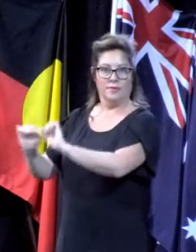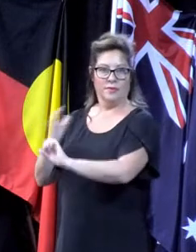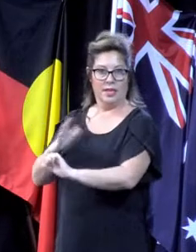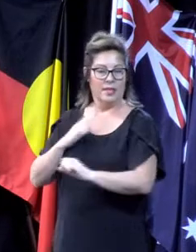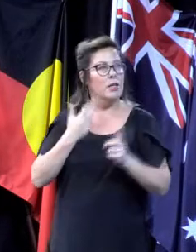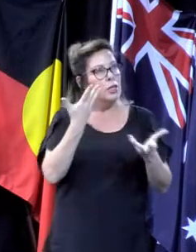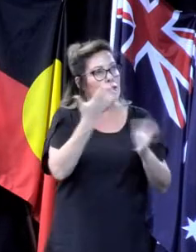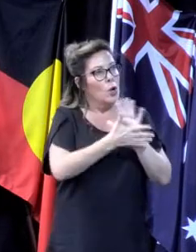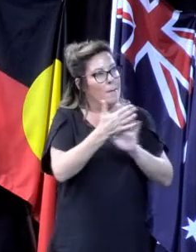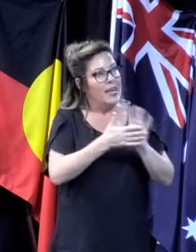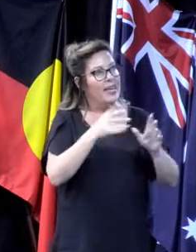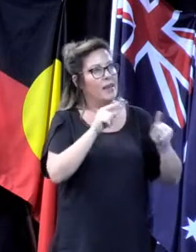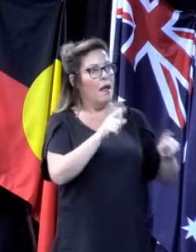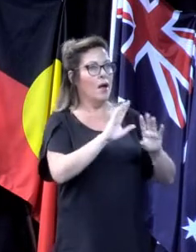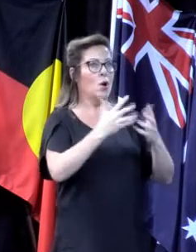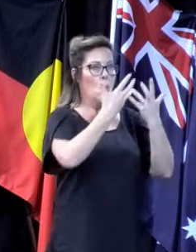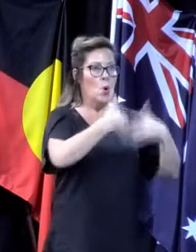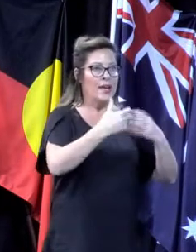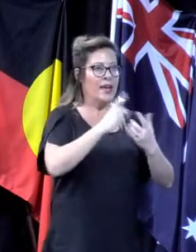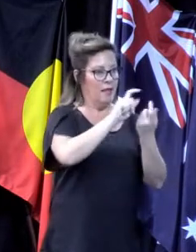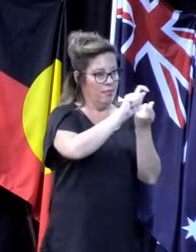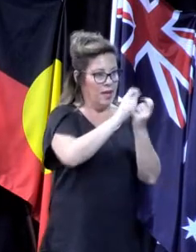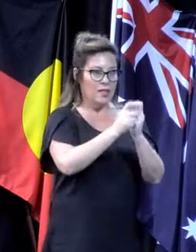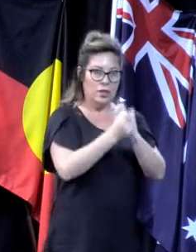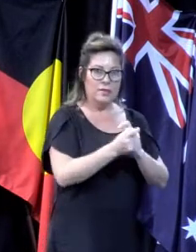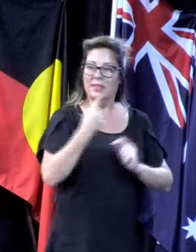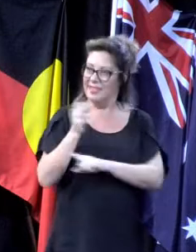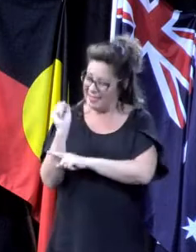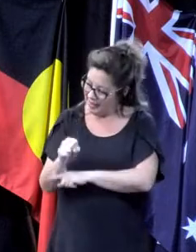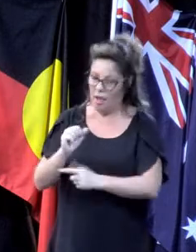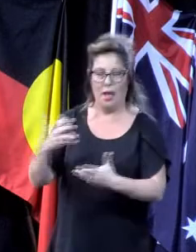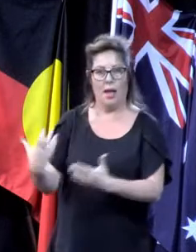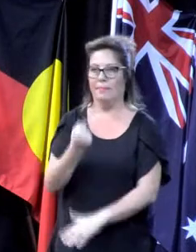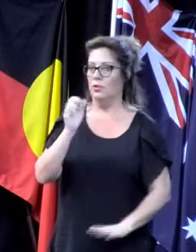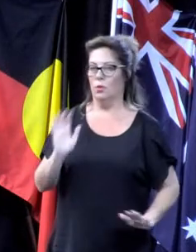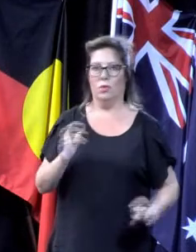Absolutely, and problem-solving those, yes. And helping the school. Yes.